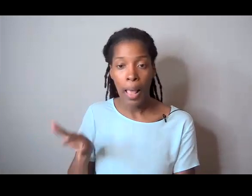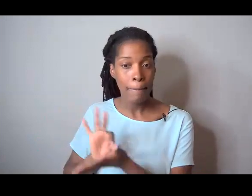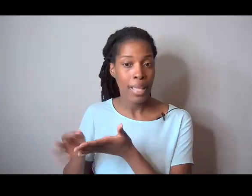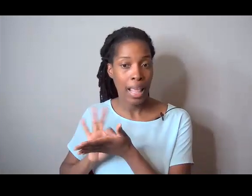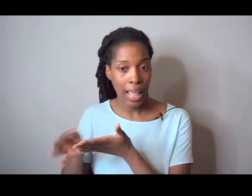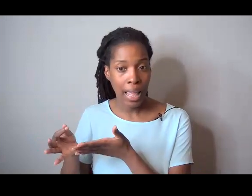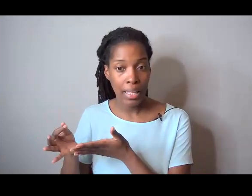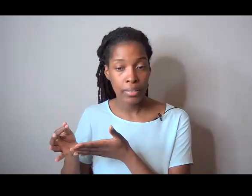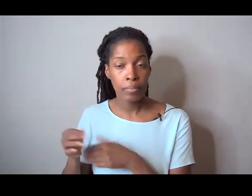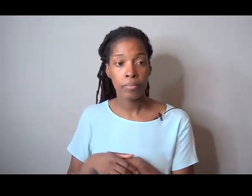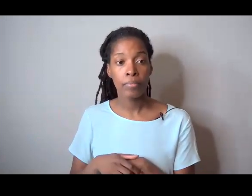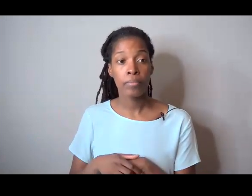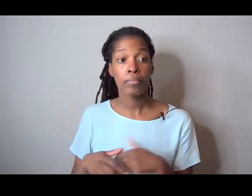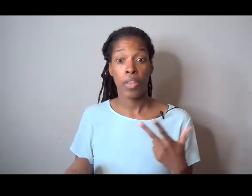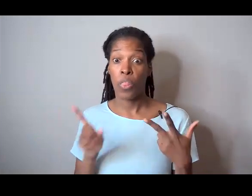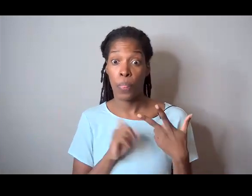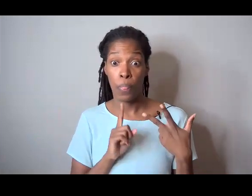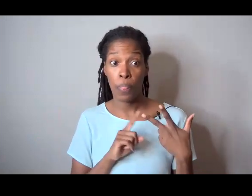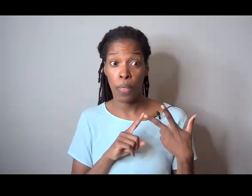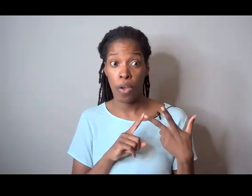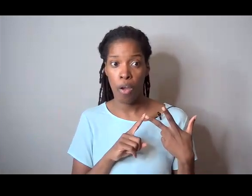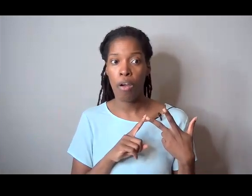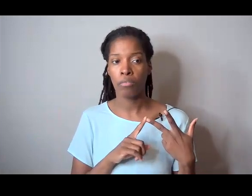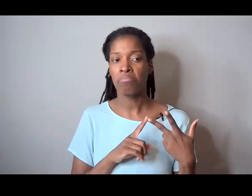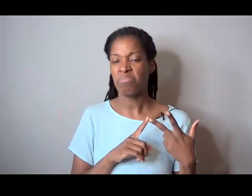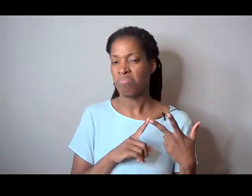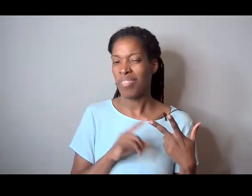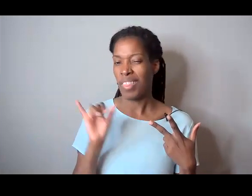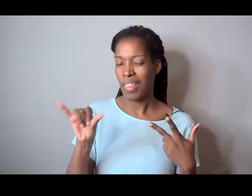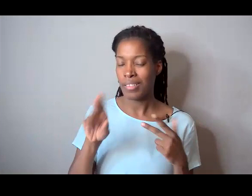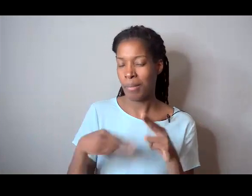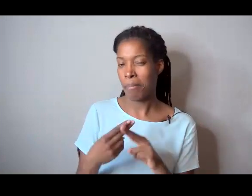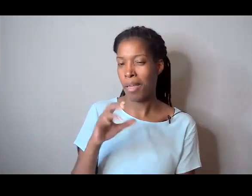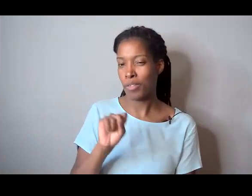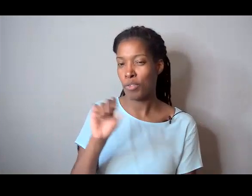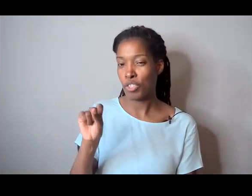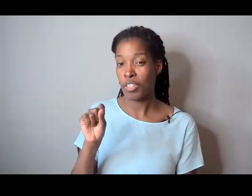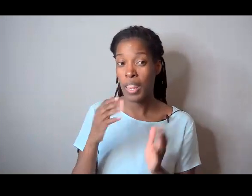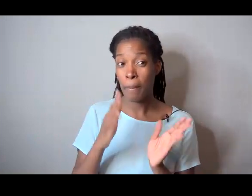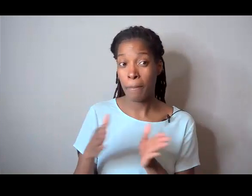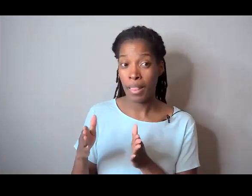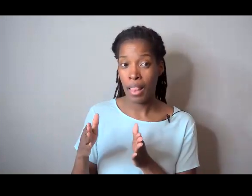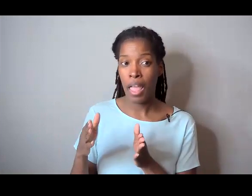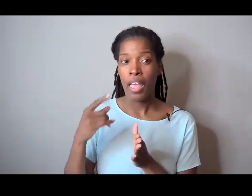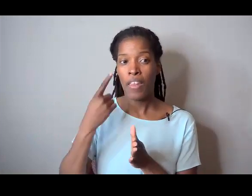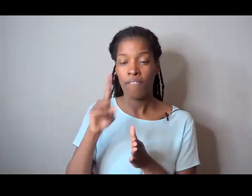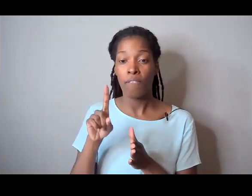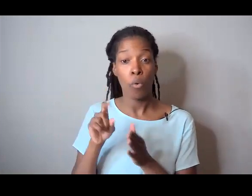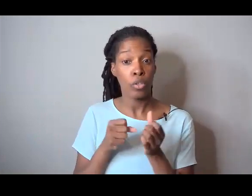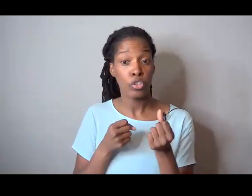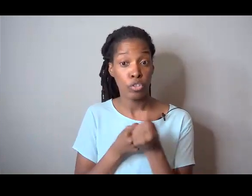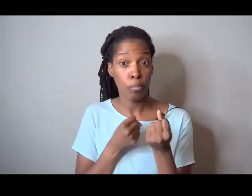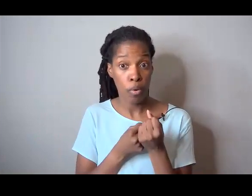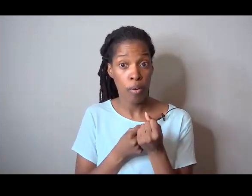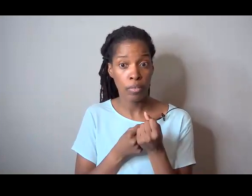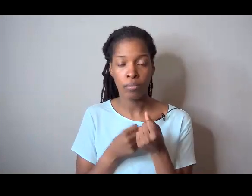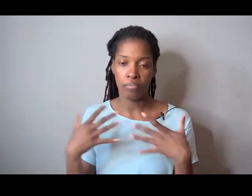The third webinar was about social security's plan to achieve self-support, which we call PASS